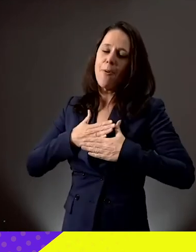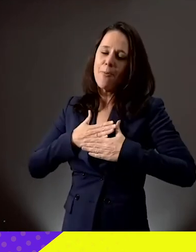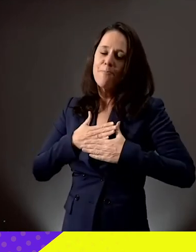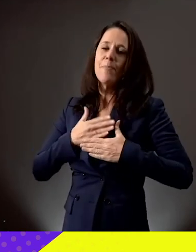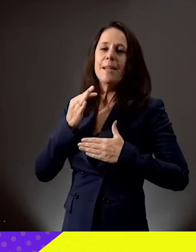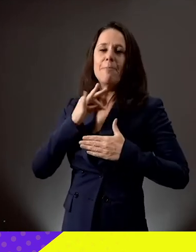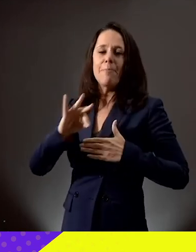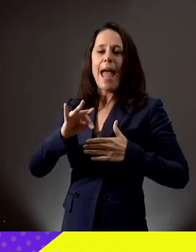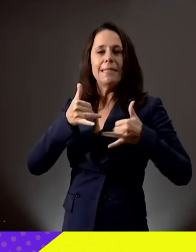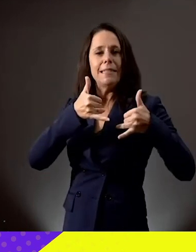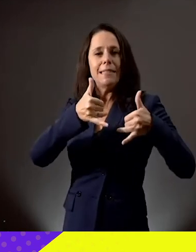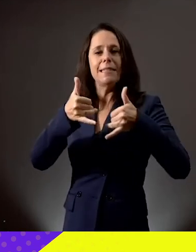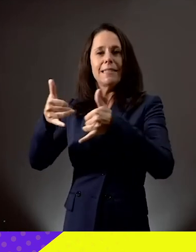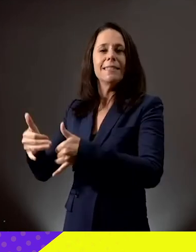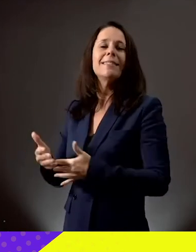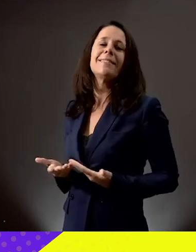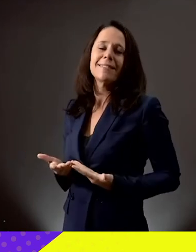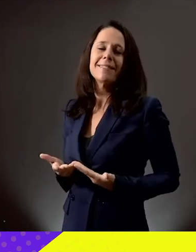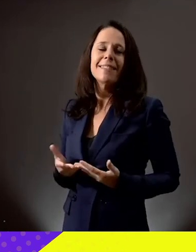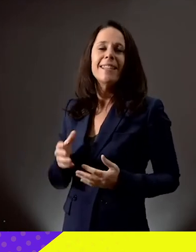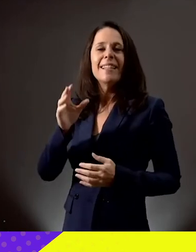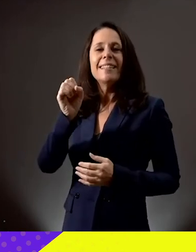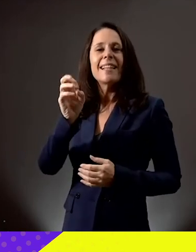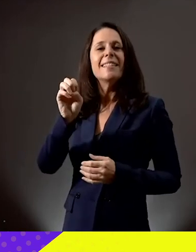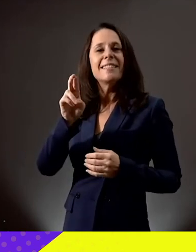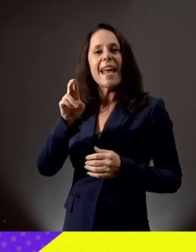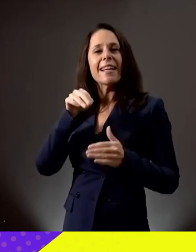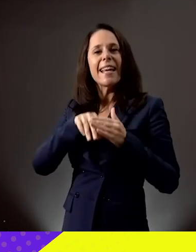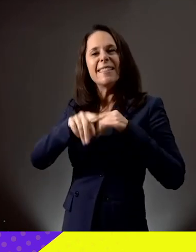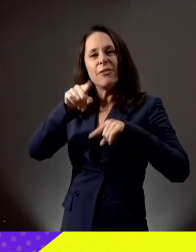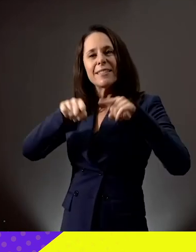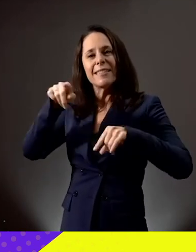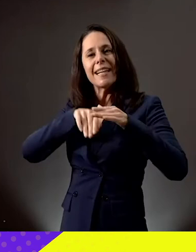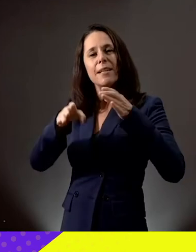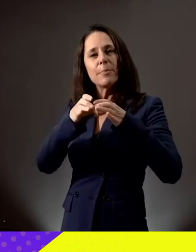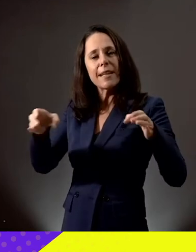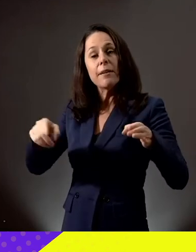SER Diversiteit In Bedrijf does this every year to at least show...